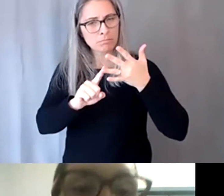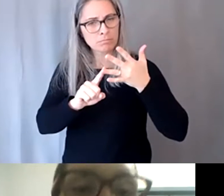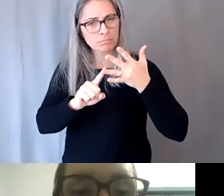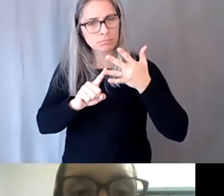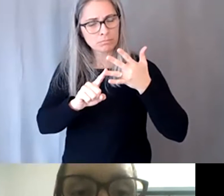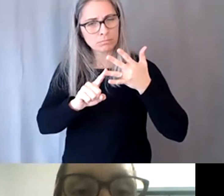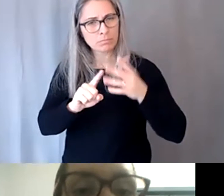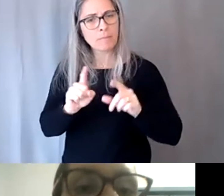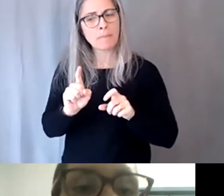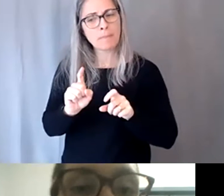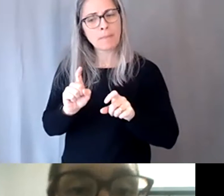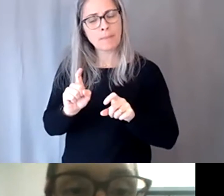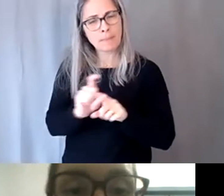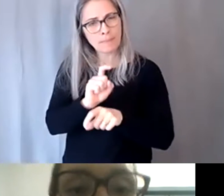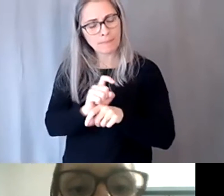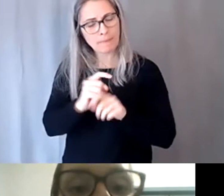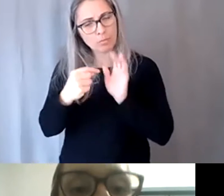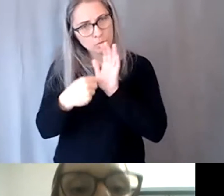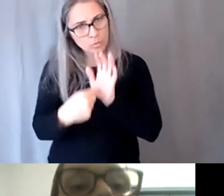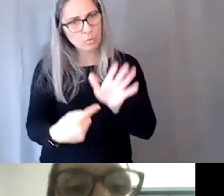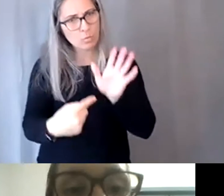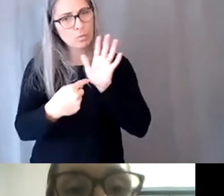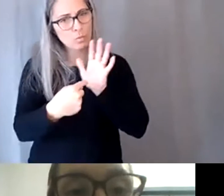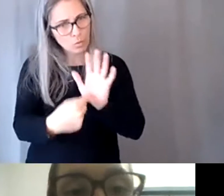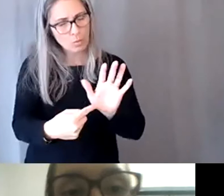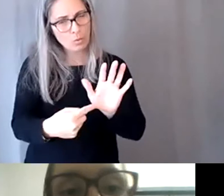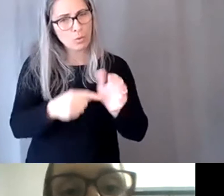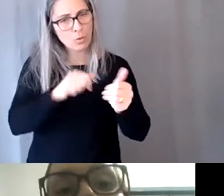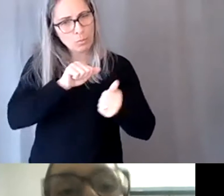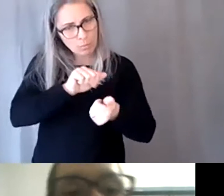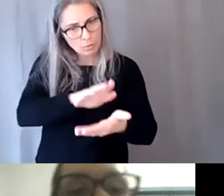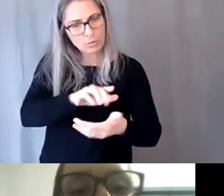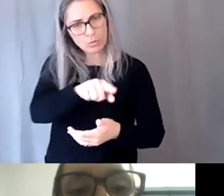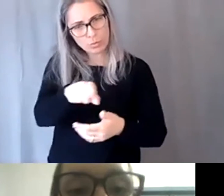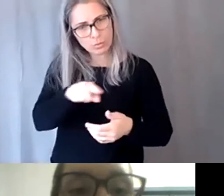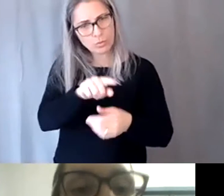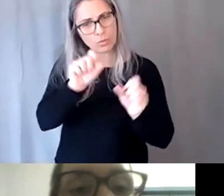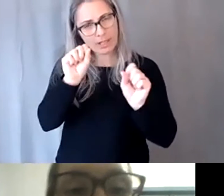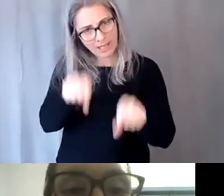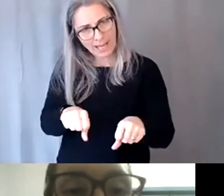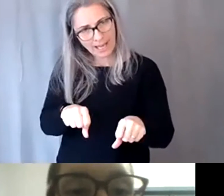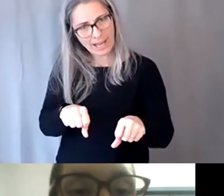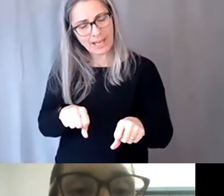to the child ways that can do some things properly with his